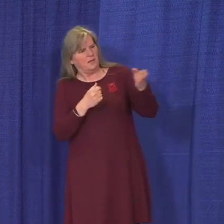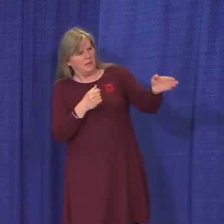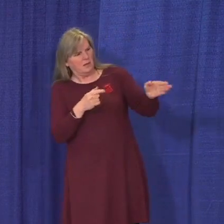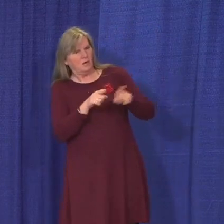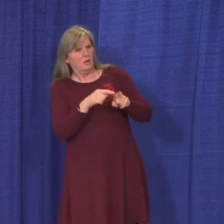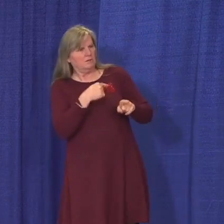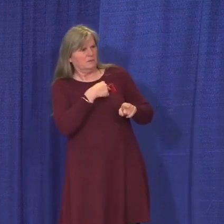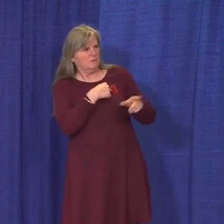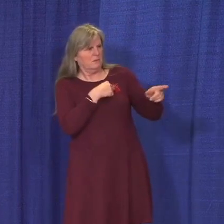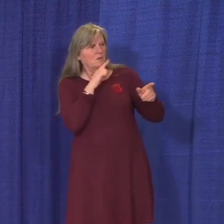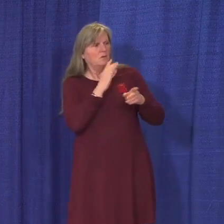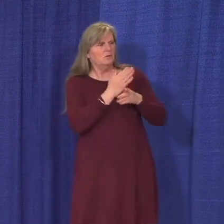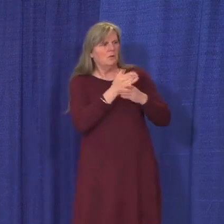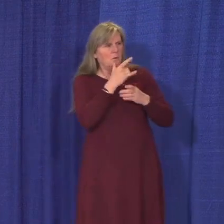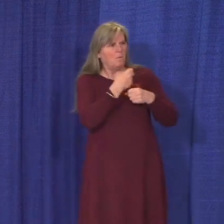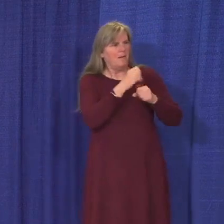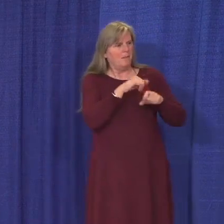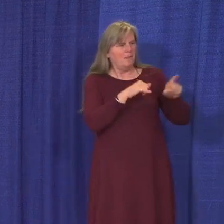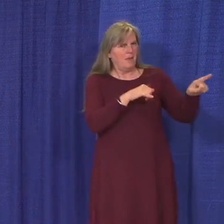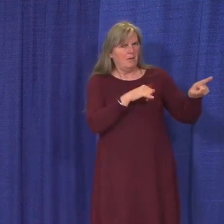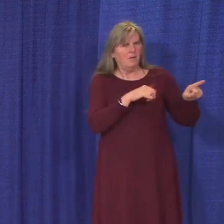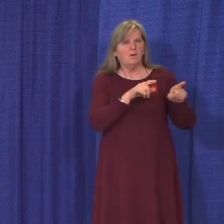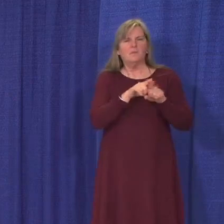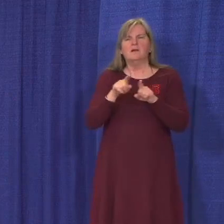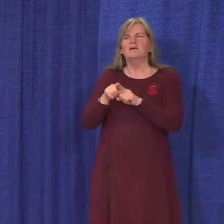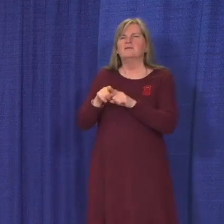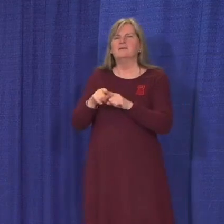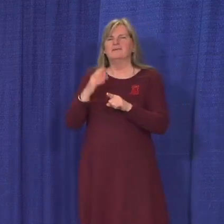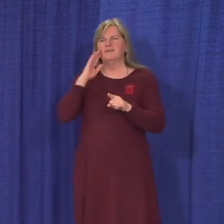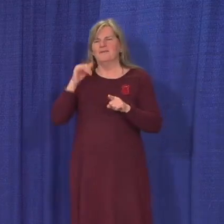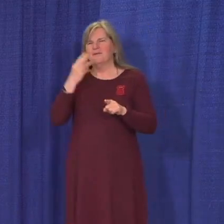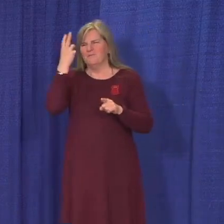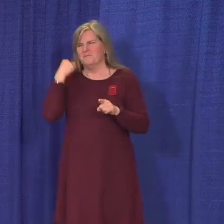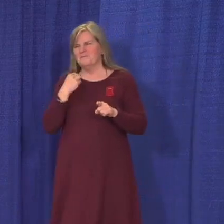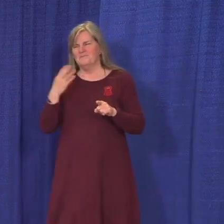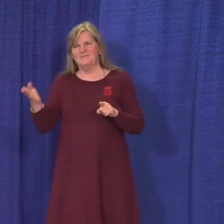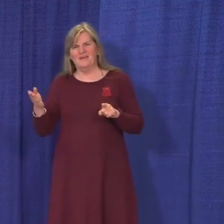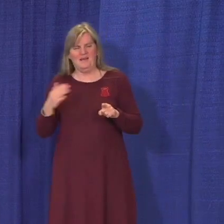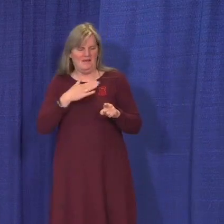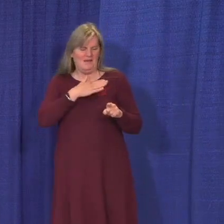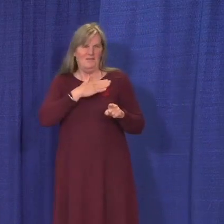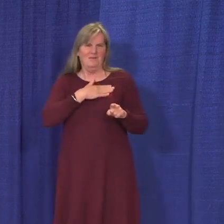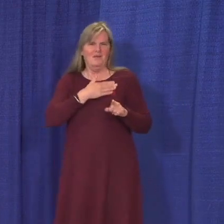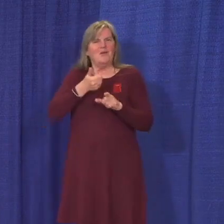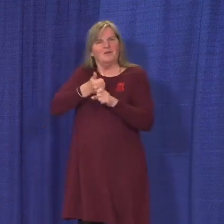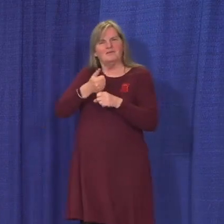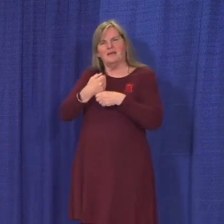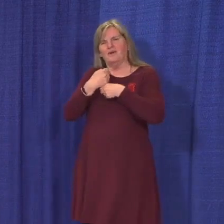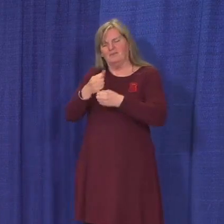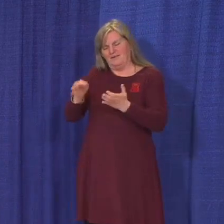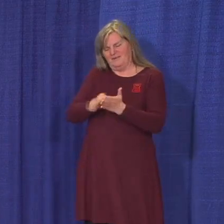girls and girls. Jayme Black first introduced the symbol of the red dress through